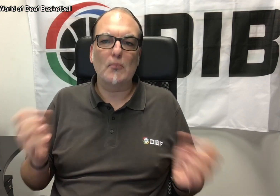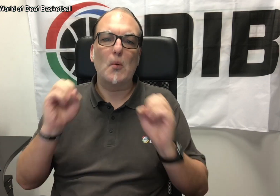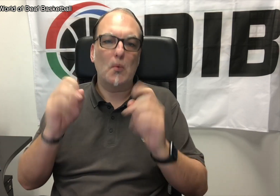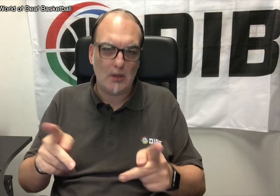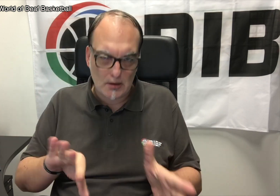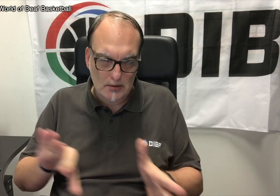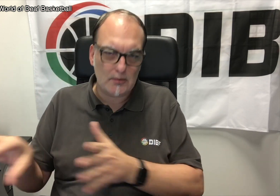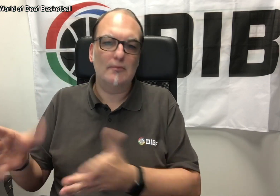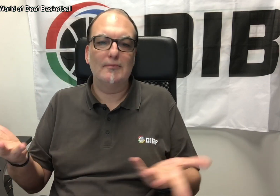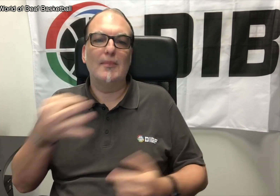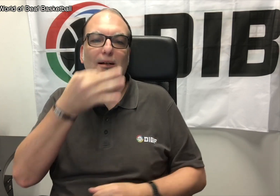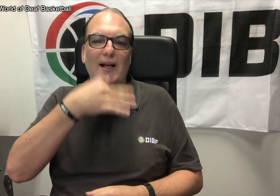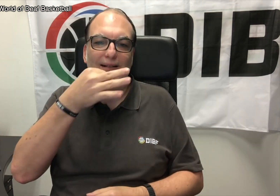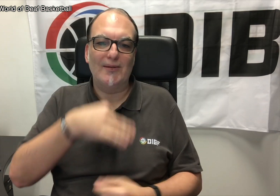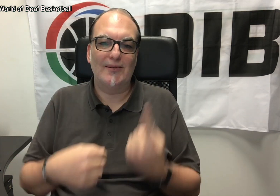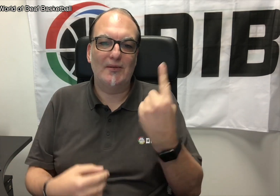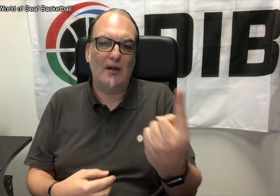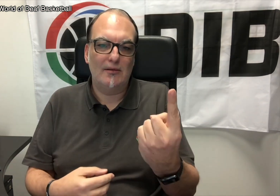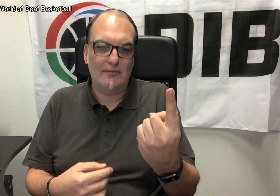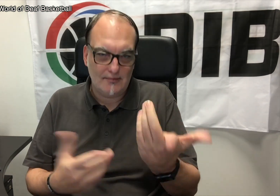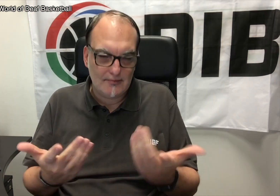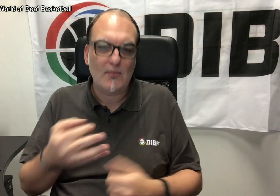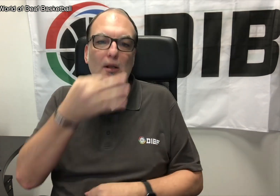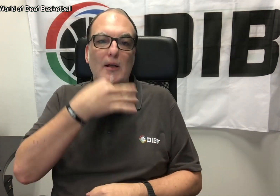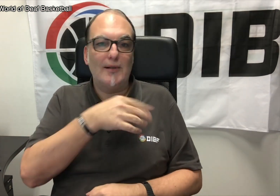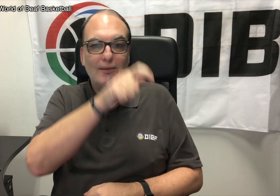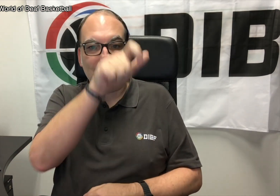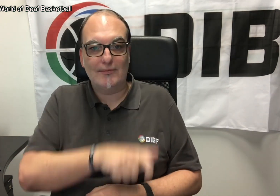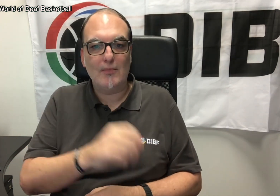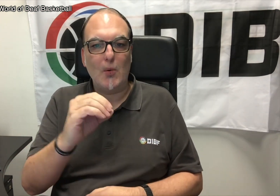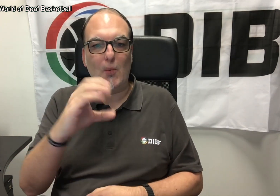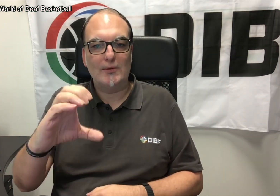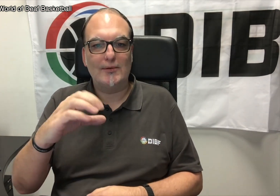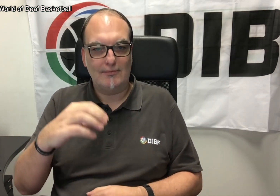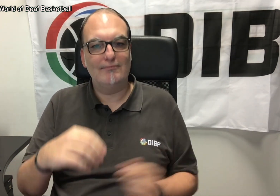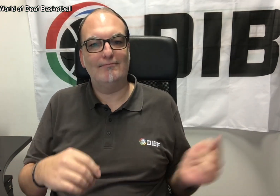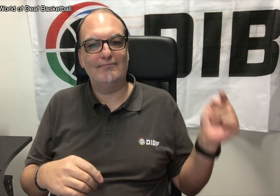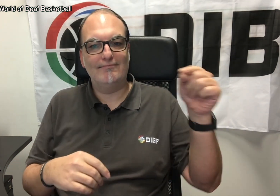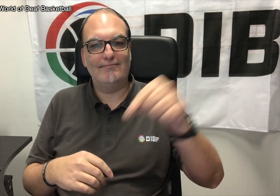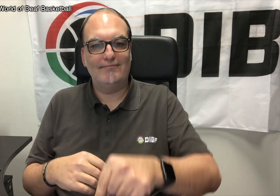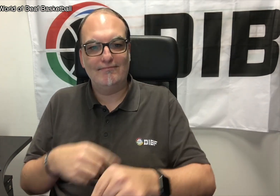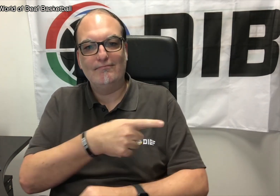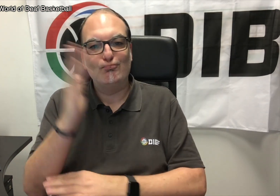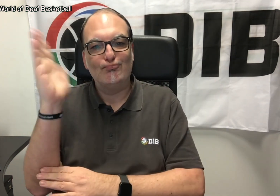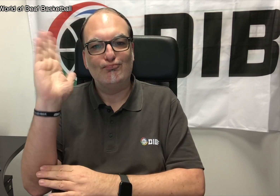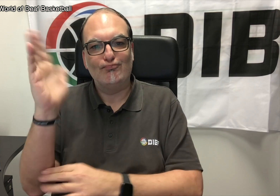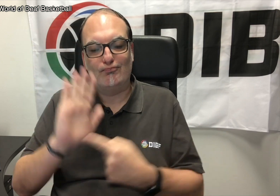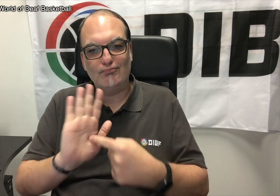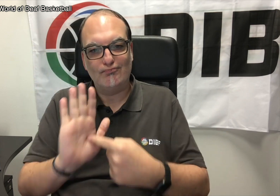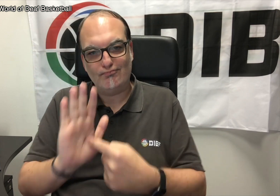With that in mind, that left only Caxias do Sul and their Organising Committee representative appeared to speak,